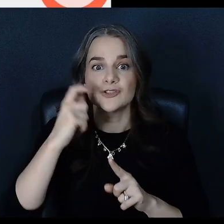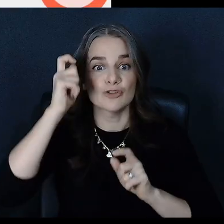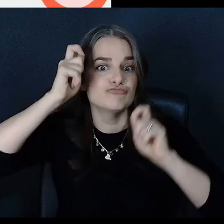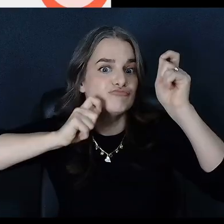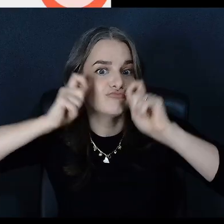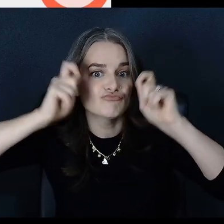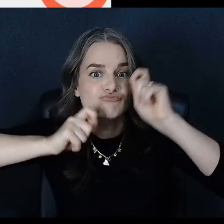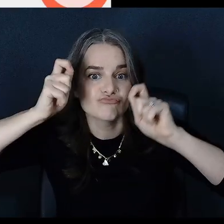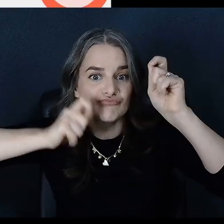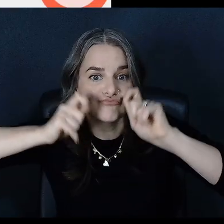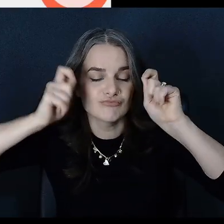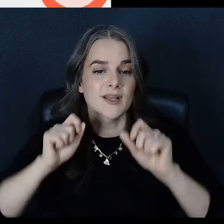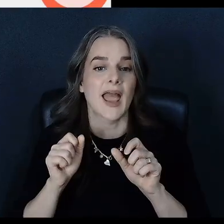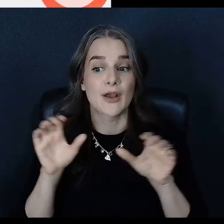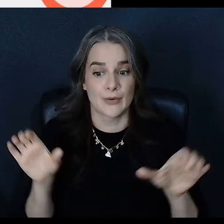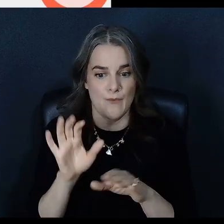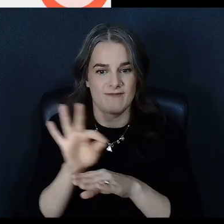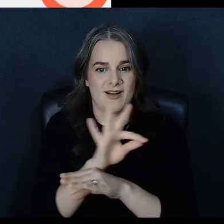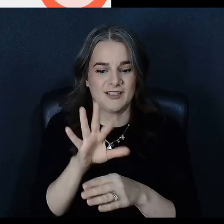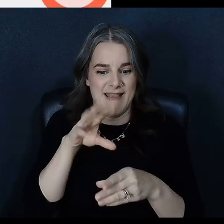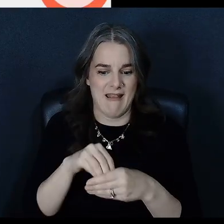So that is in your accessibility settings called Face Control.